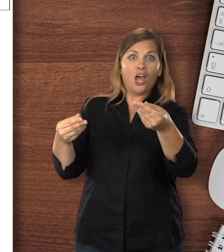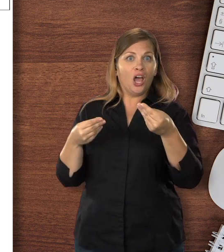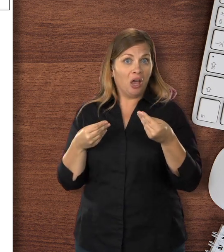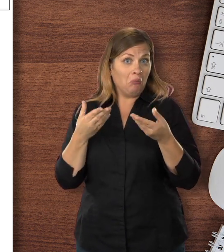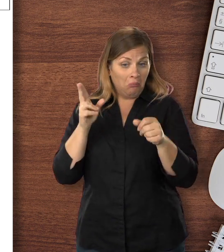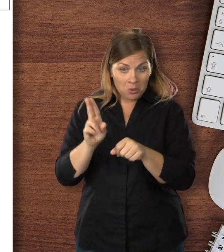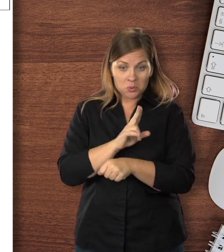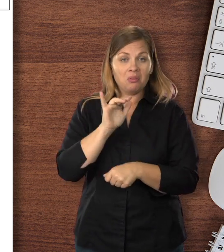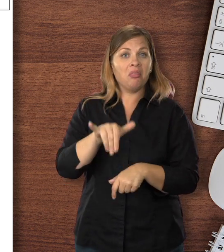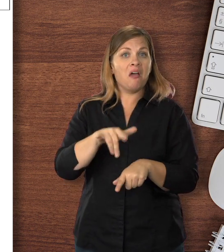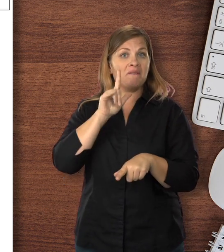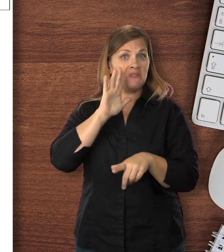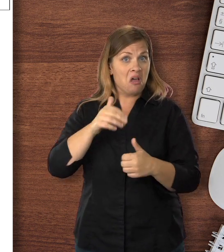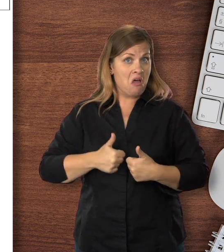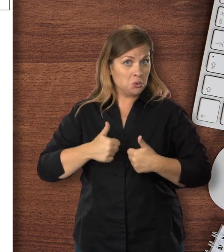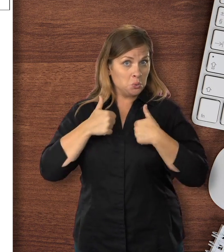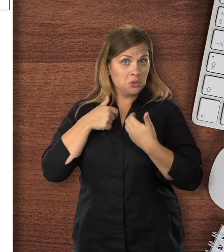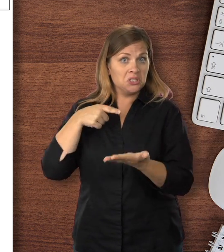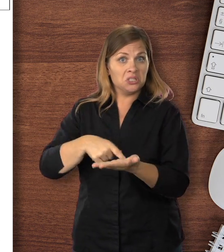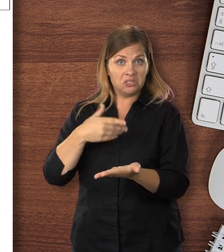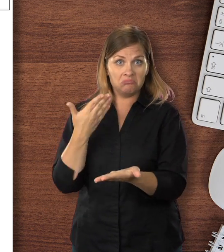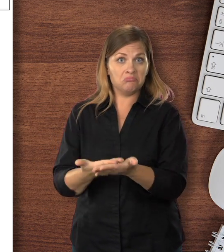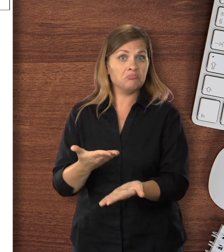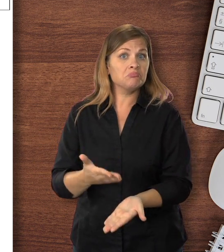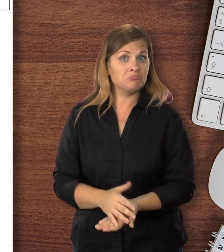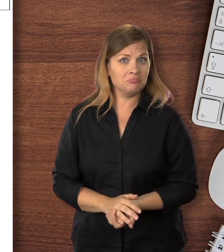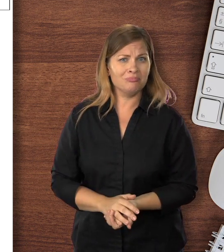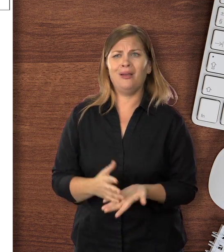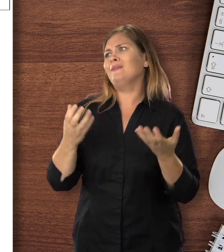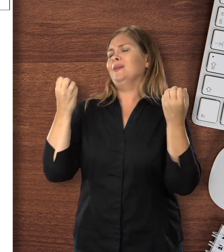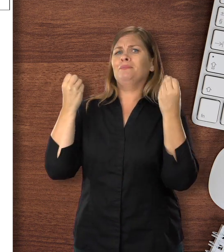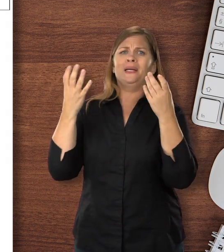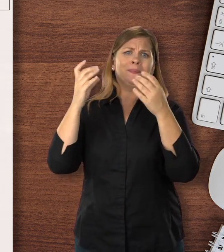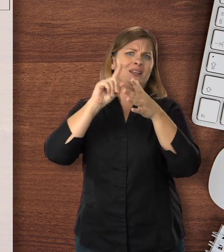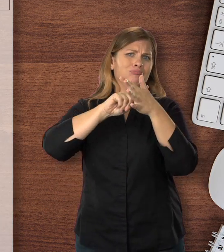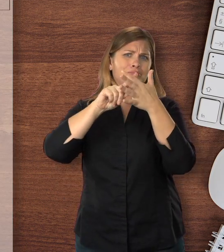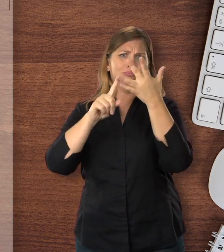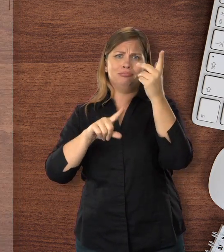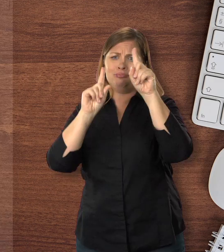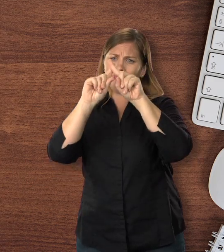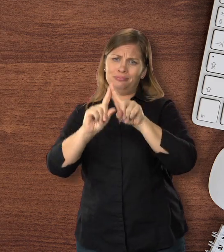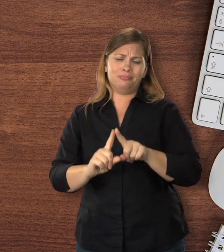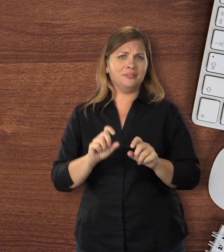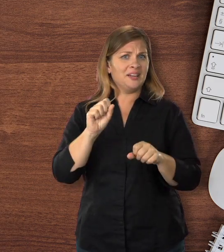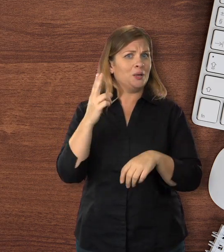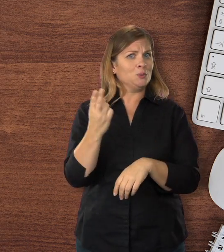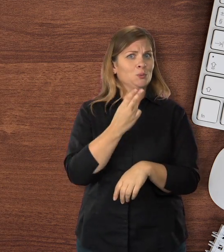If you did, you can use this letter as your proof of where you live. Wow!